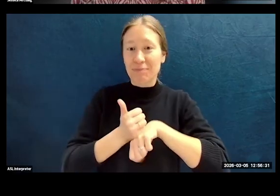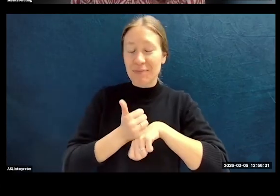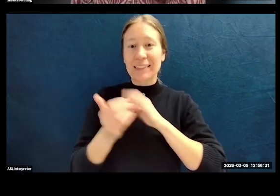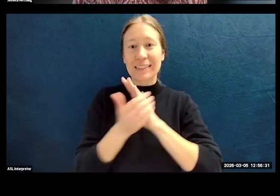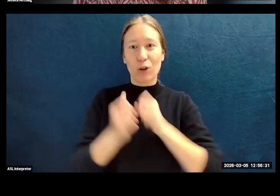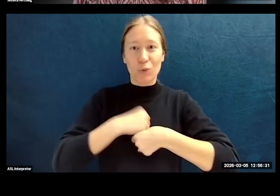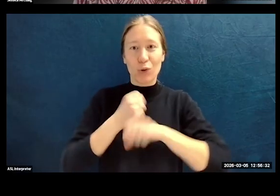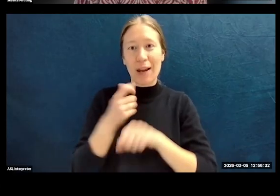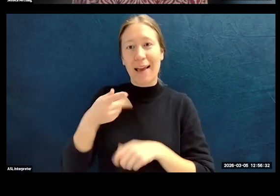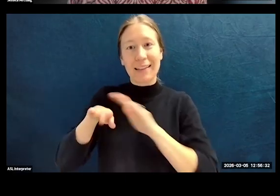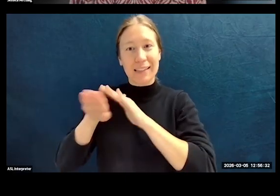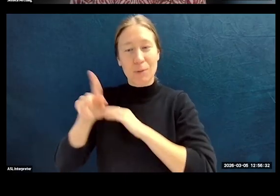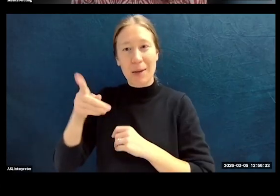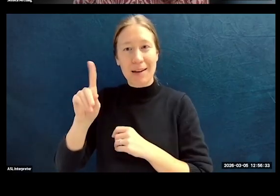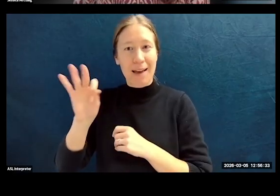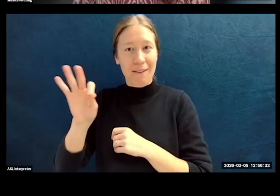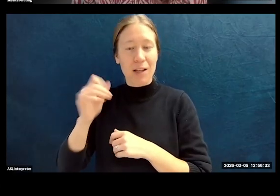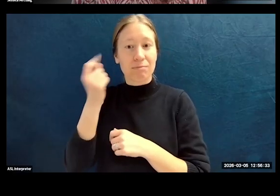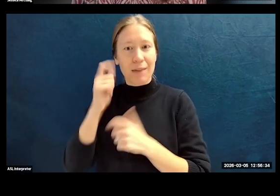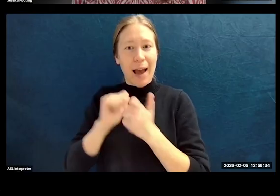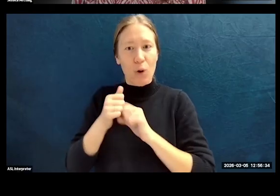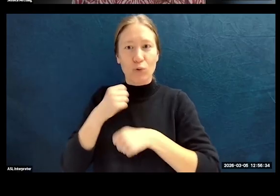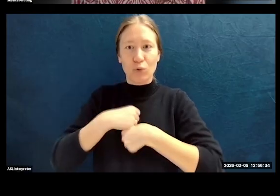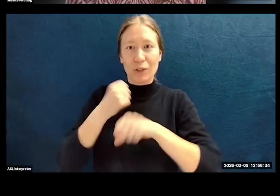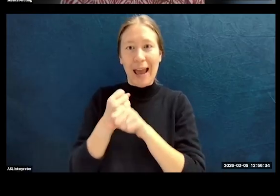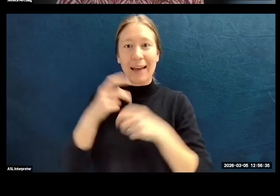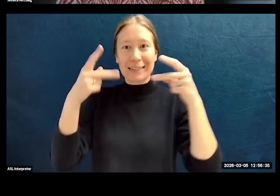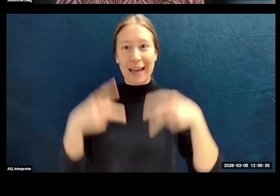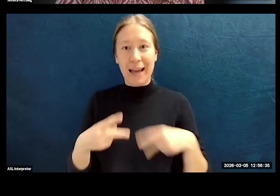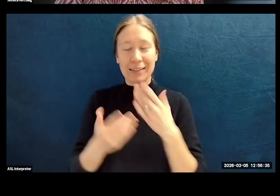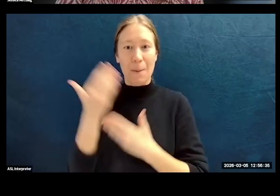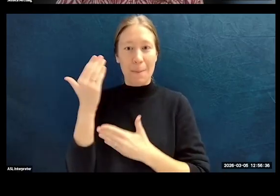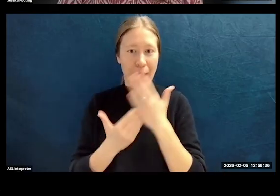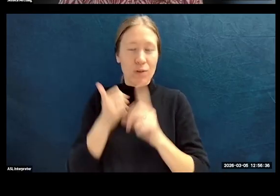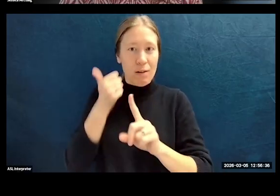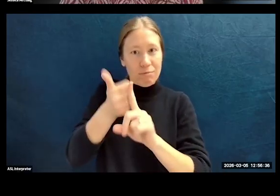is understanding how to create tags manually. This video will demonstrate how to create tags